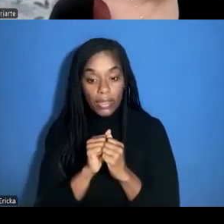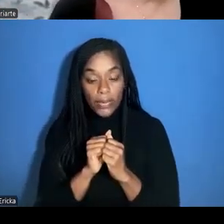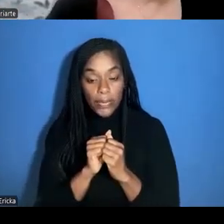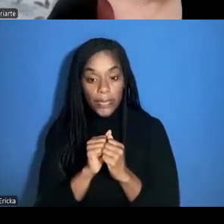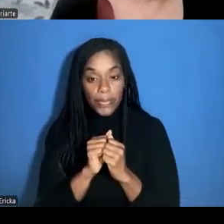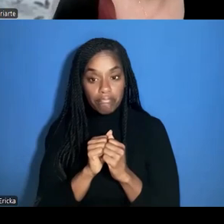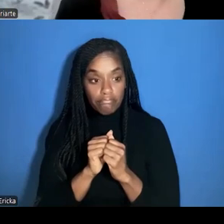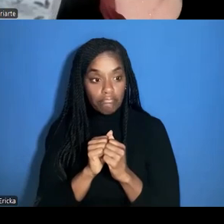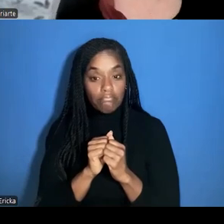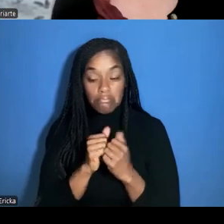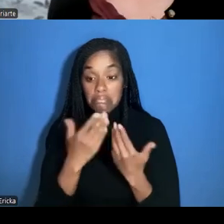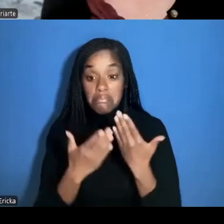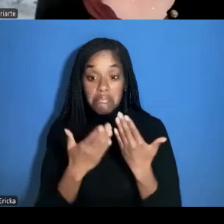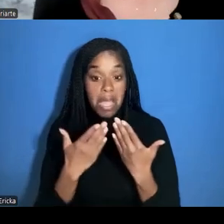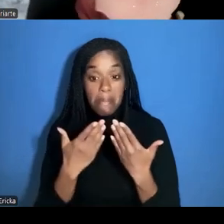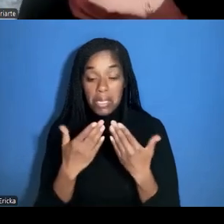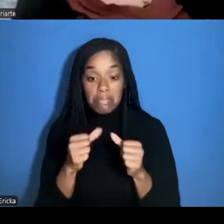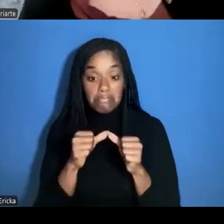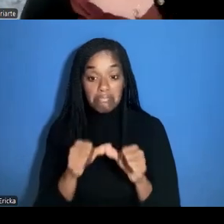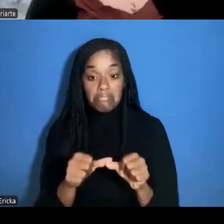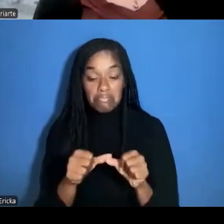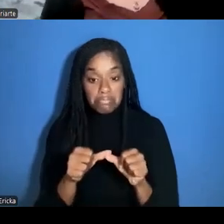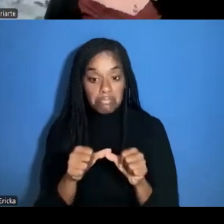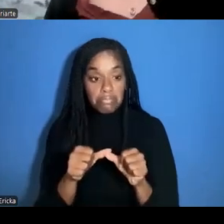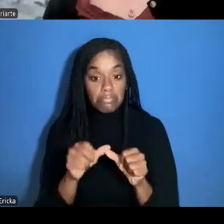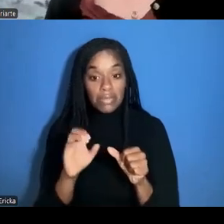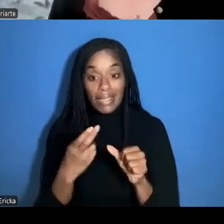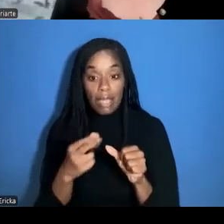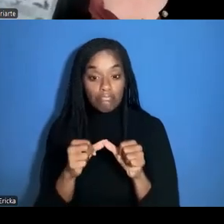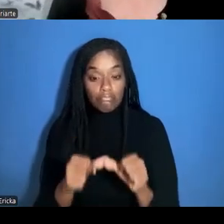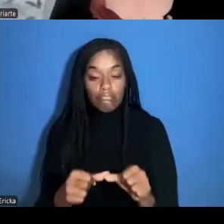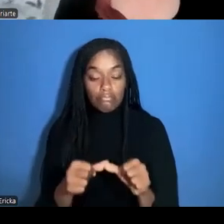as a down payment. For your mortgage,